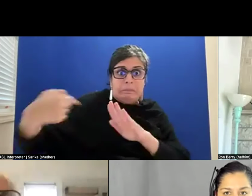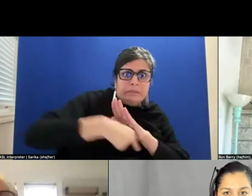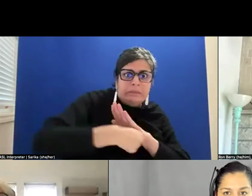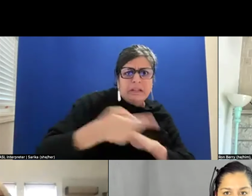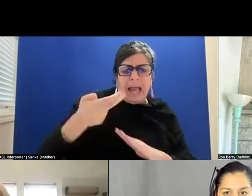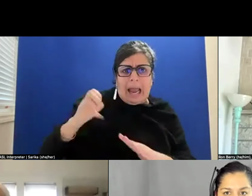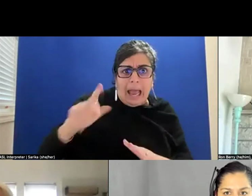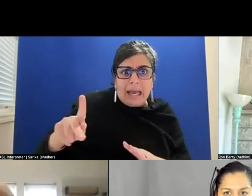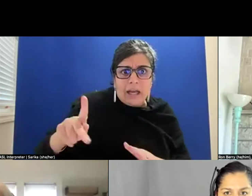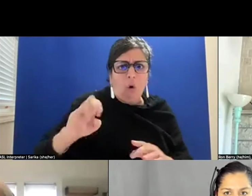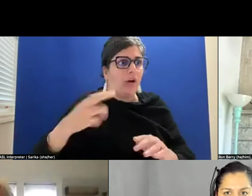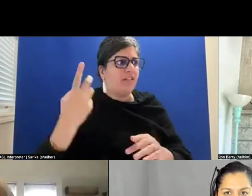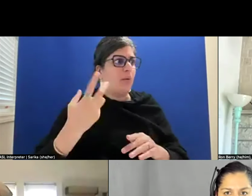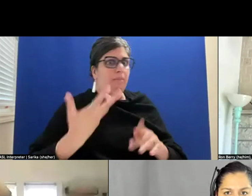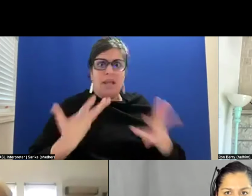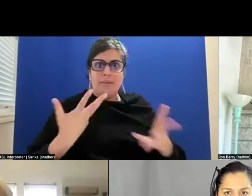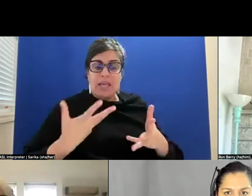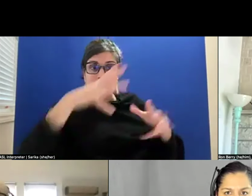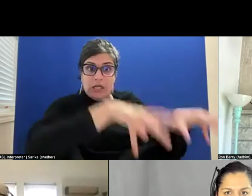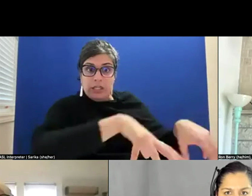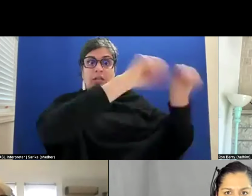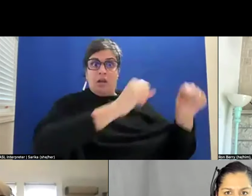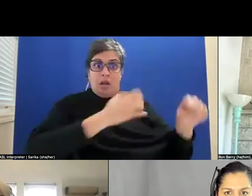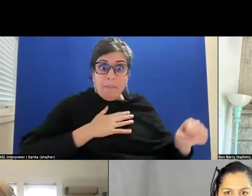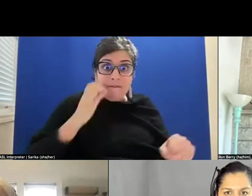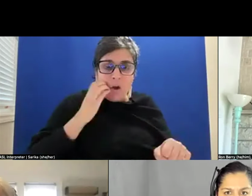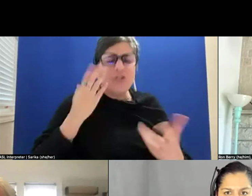And so really recognizing just like how differently different communities,